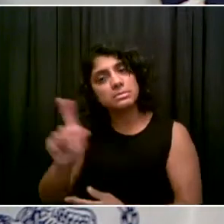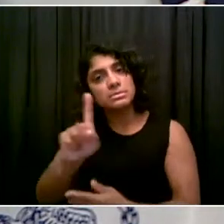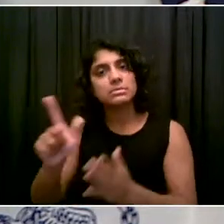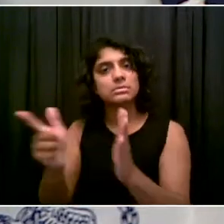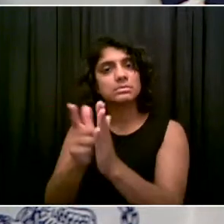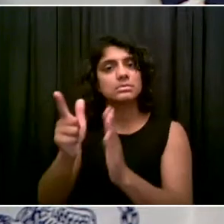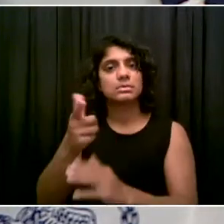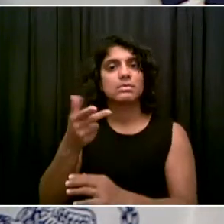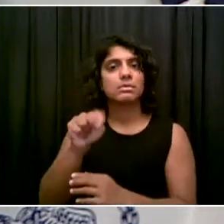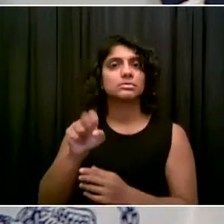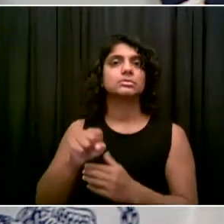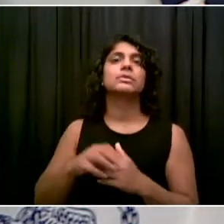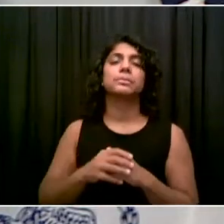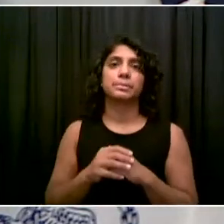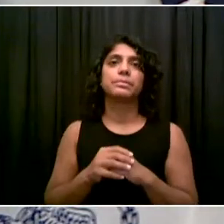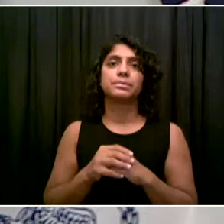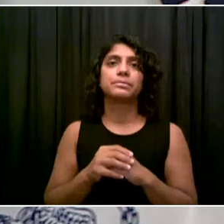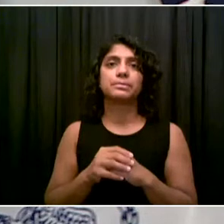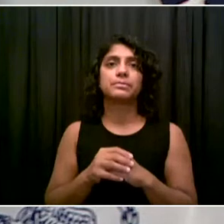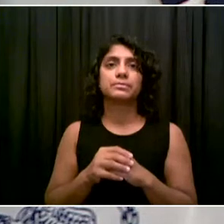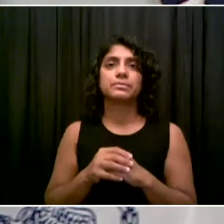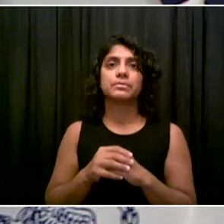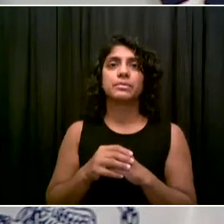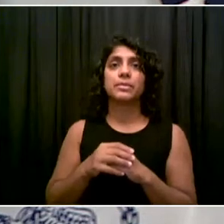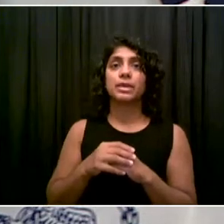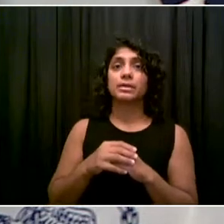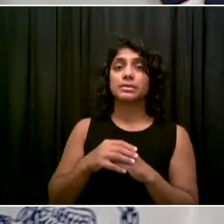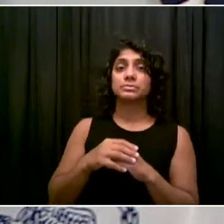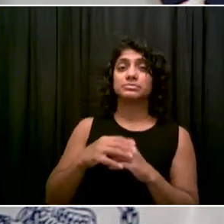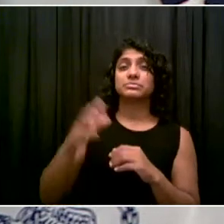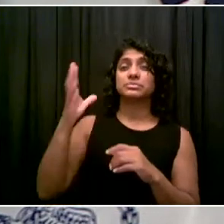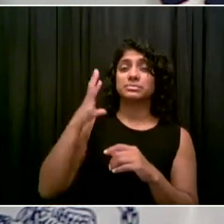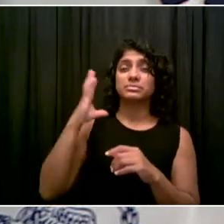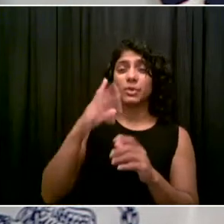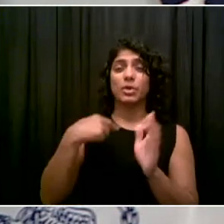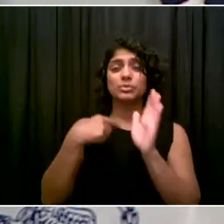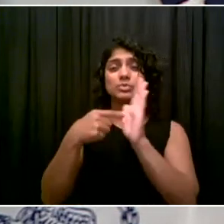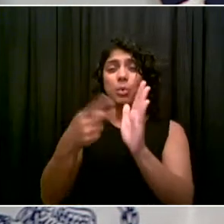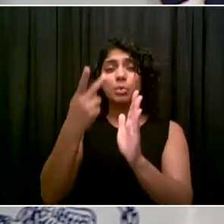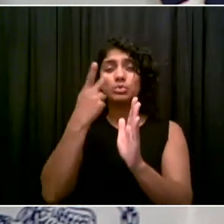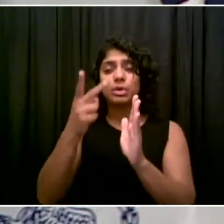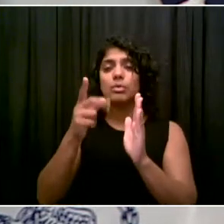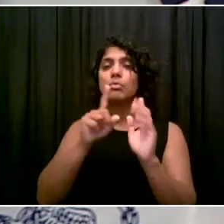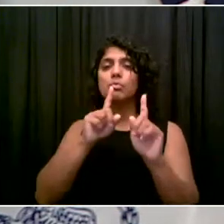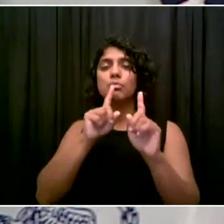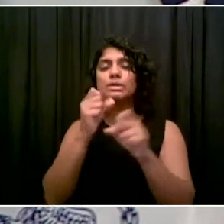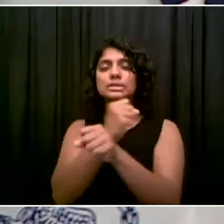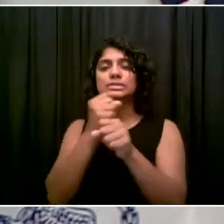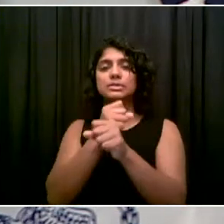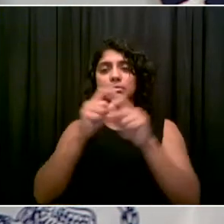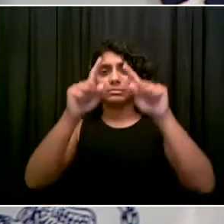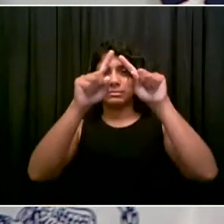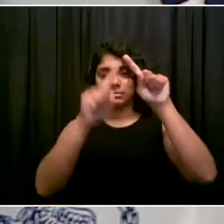THE ANSWER IS TO ALWAYS FIGHT THEM BACK. THAT'WHS Y THAT CHART YOU SAW EARLIER, MICHAEL,